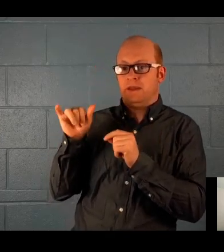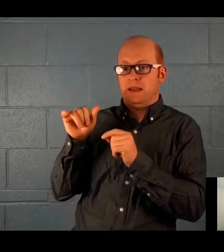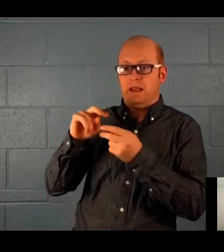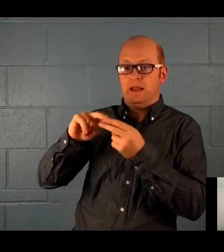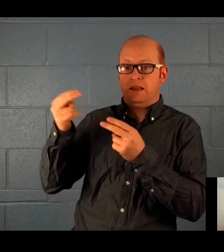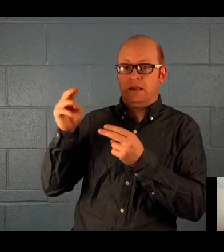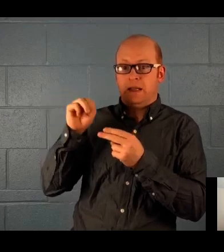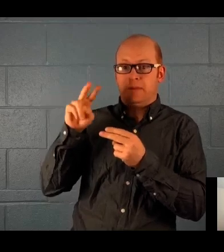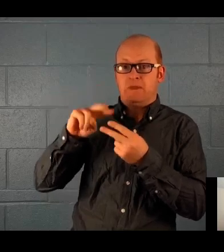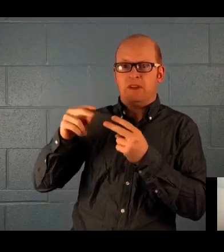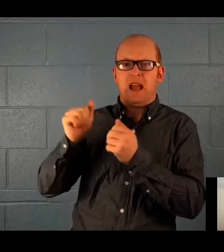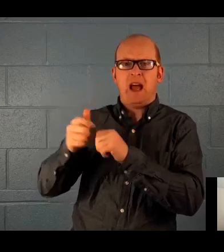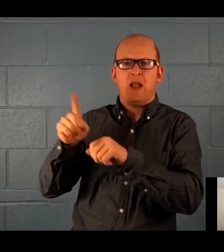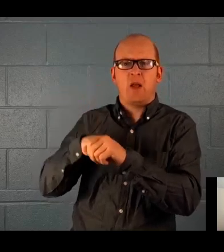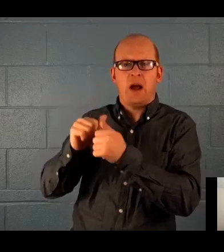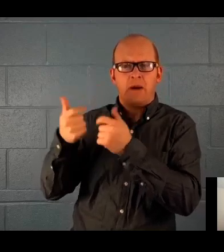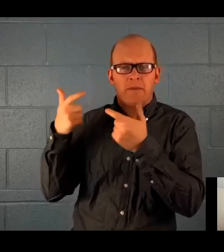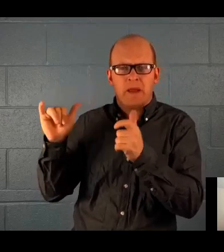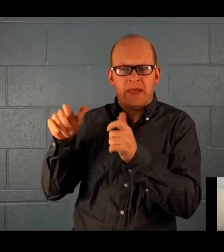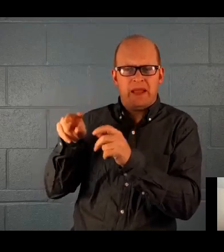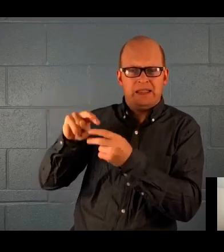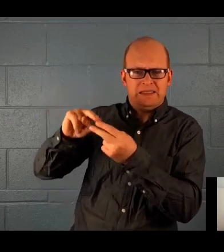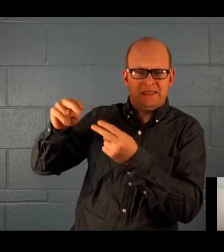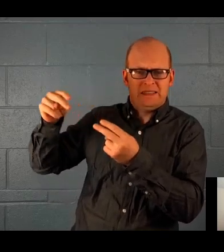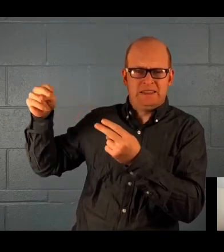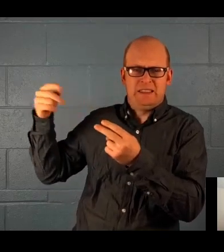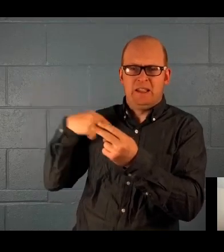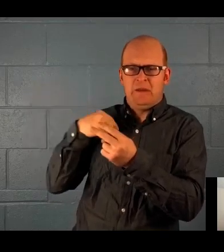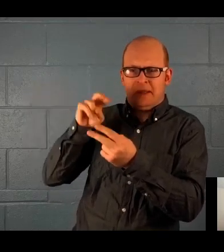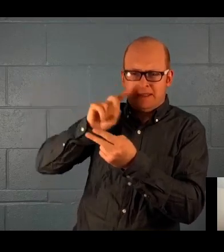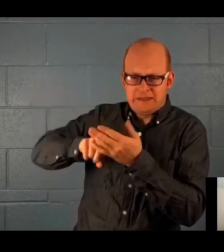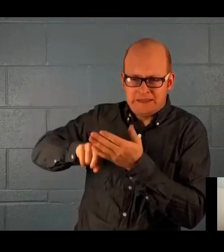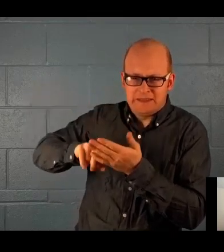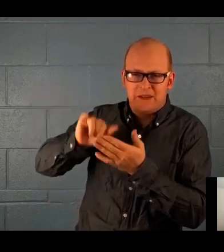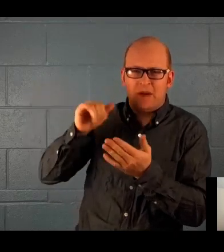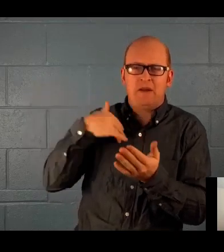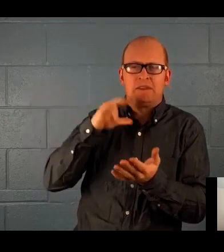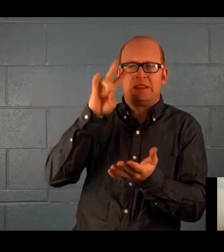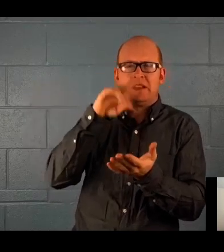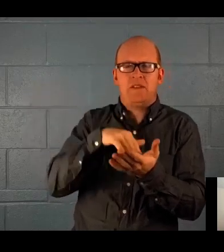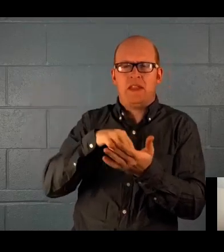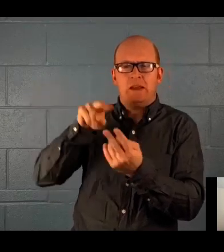So the myosin VIIA gene is relatively large, about 7,000 base pairs.